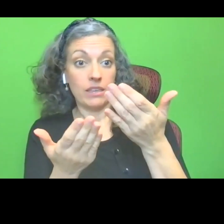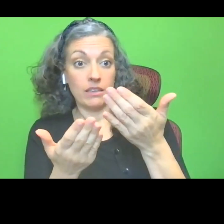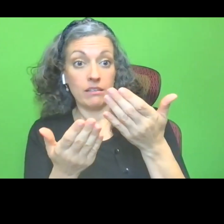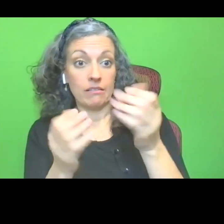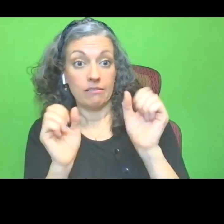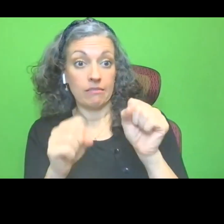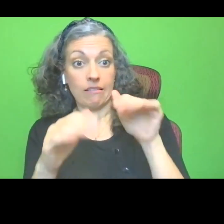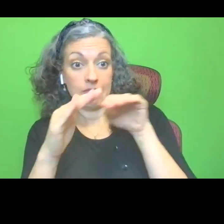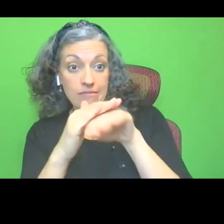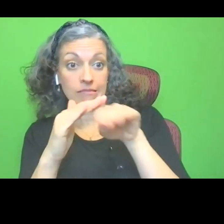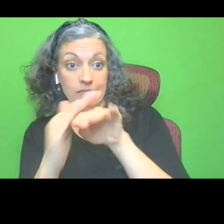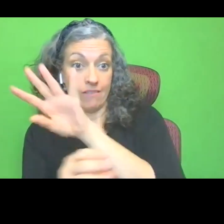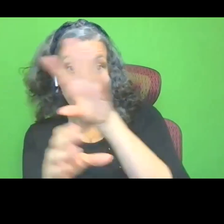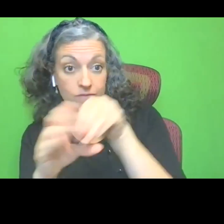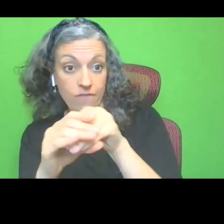fold accessibility more into their work.